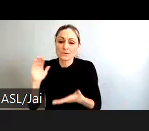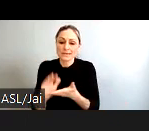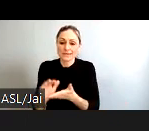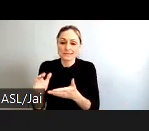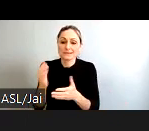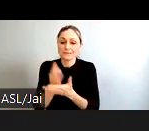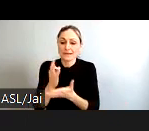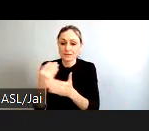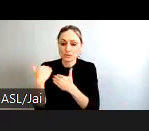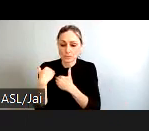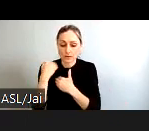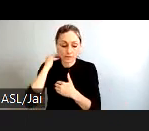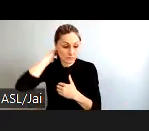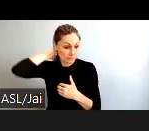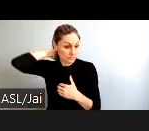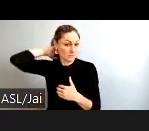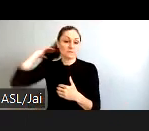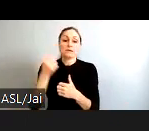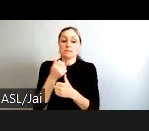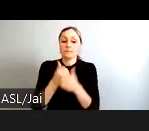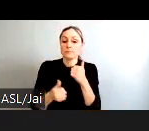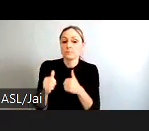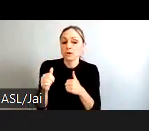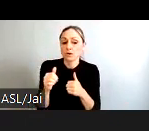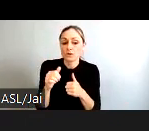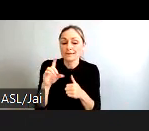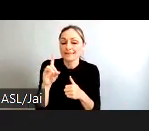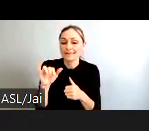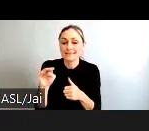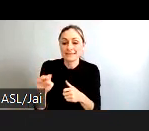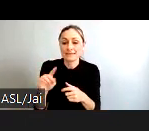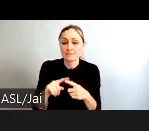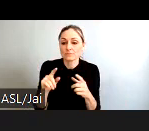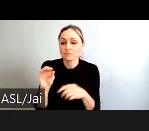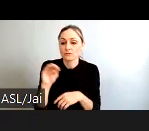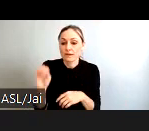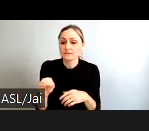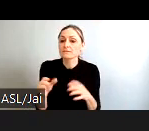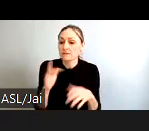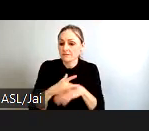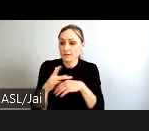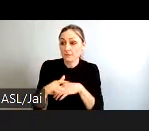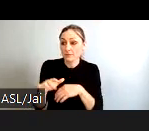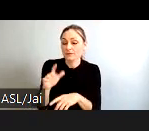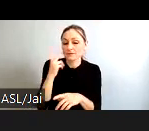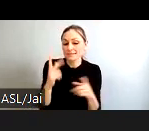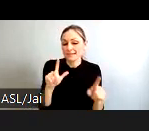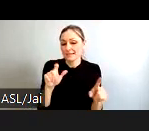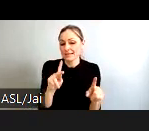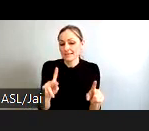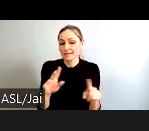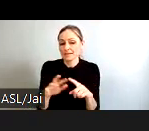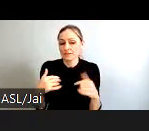The per diem rates are available by link at the office of financial management.